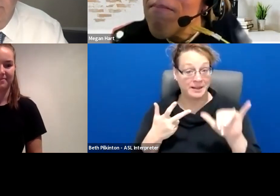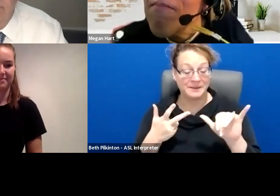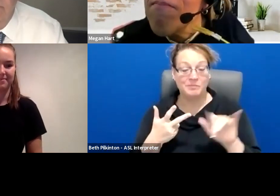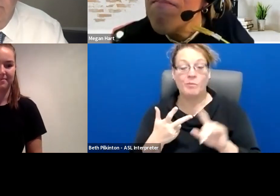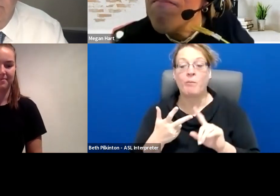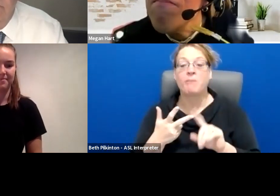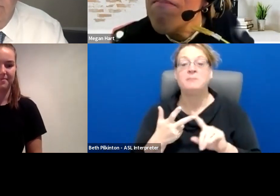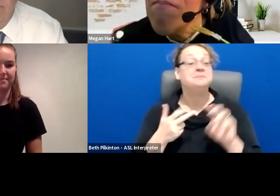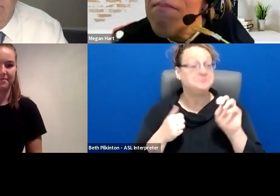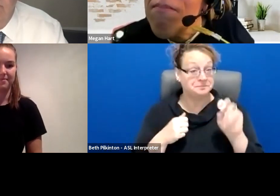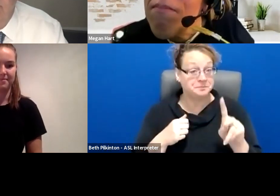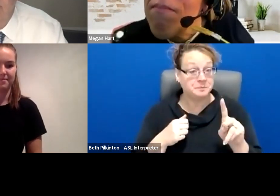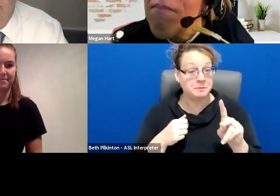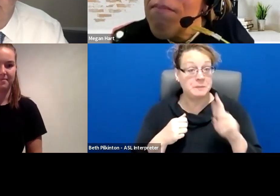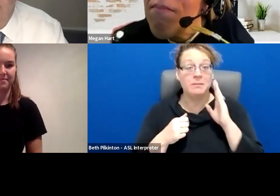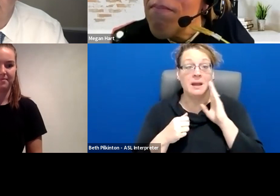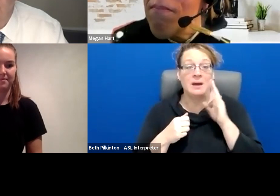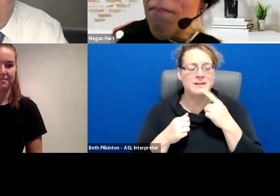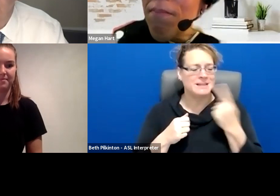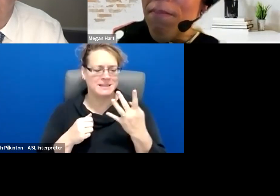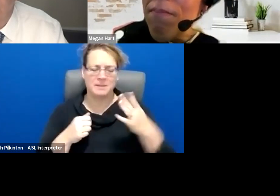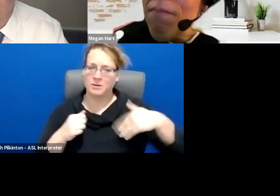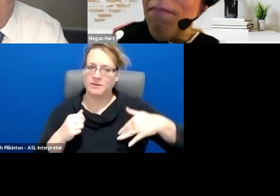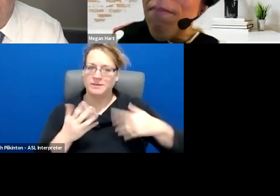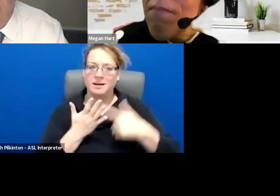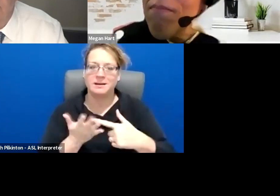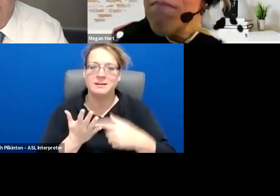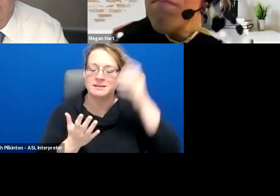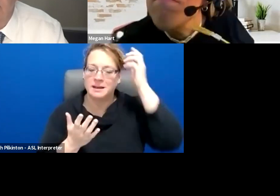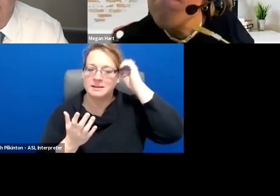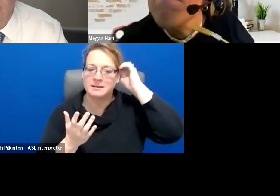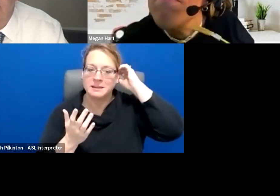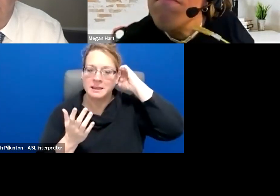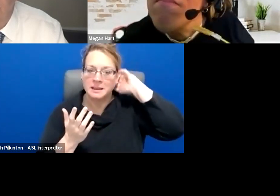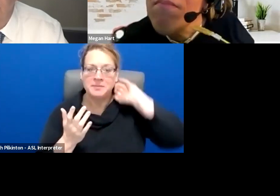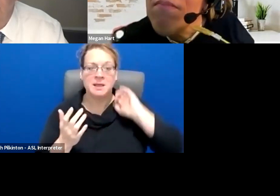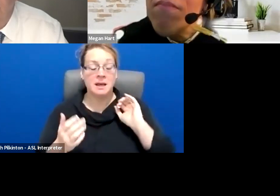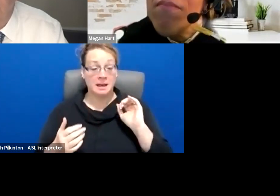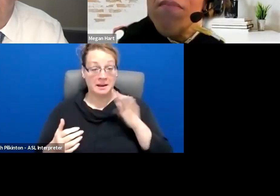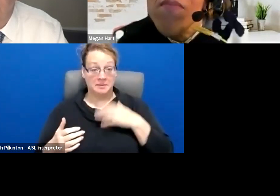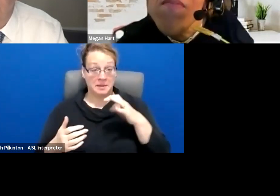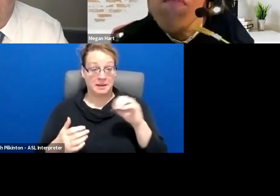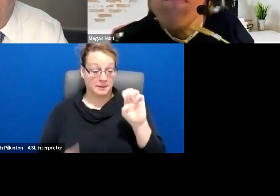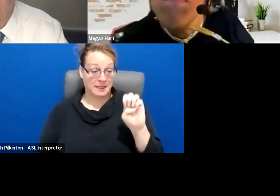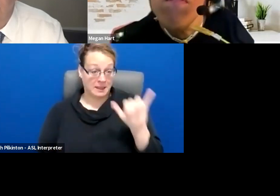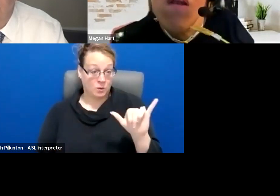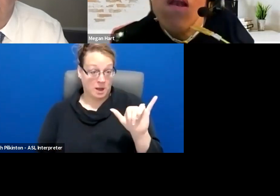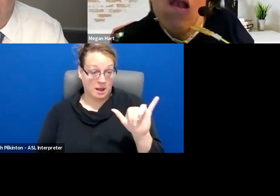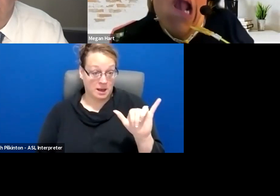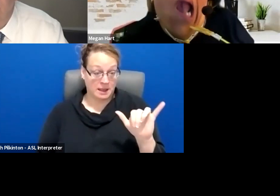Emily.